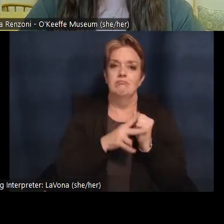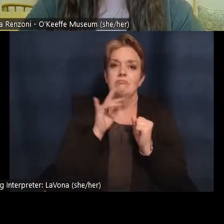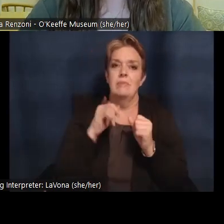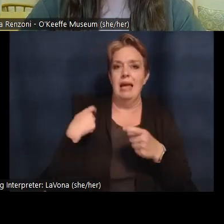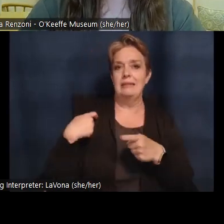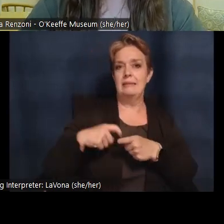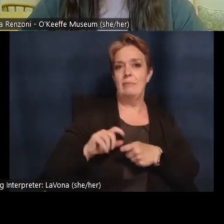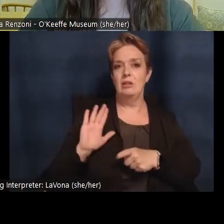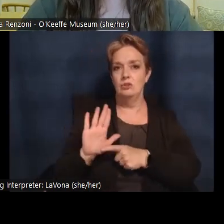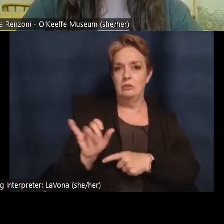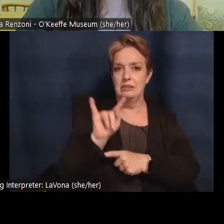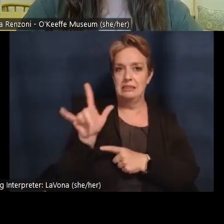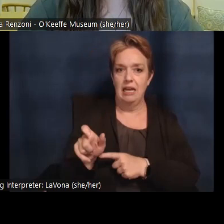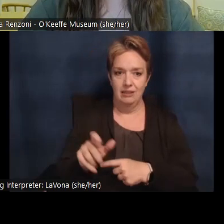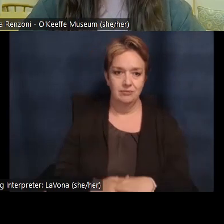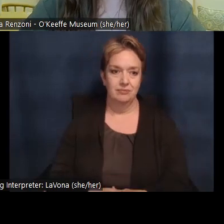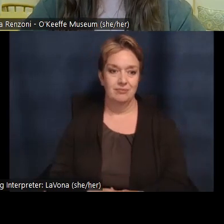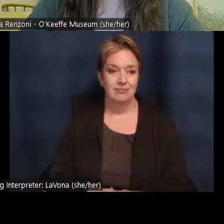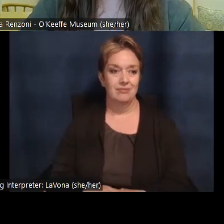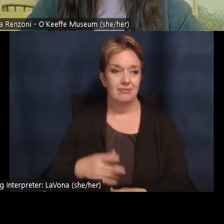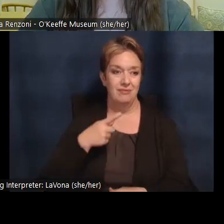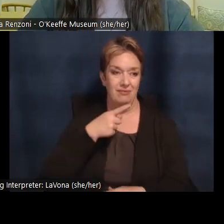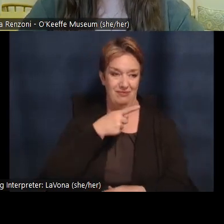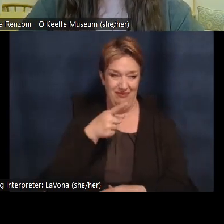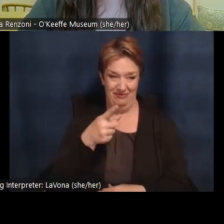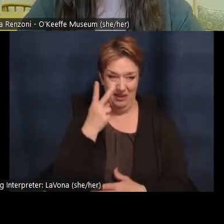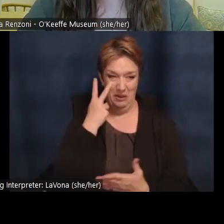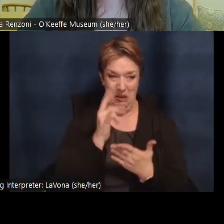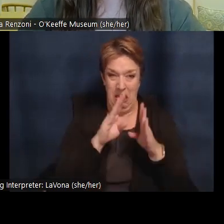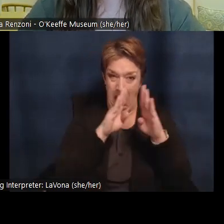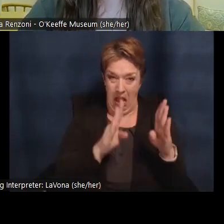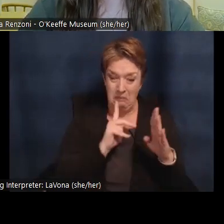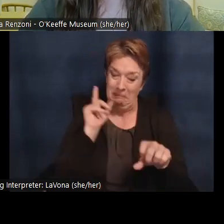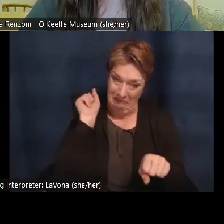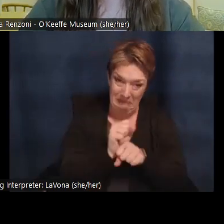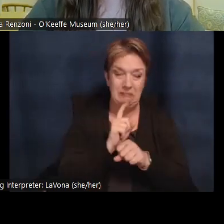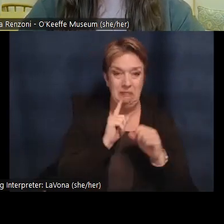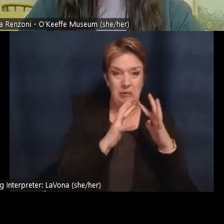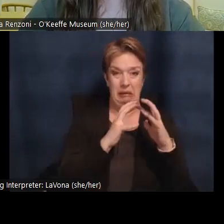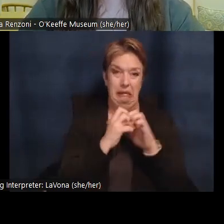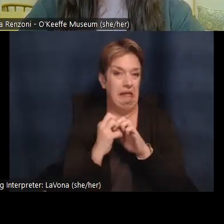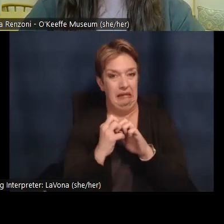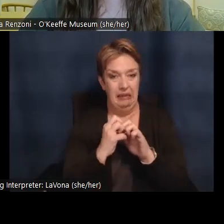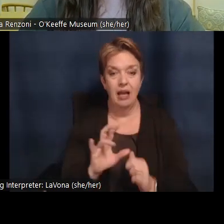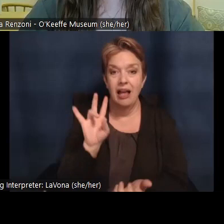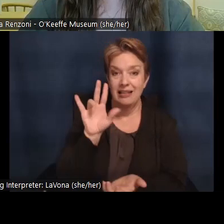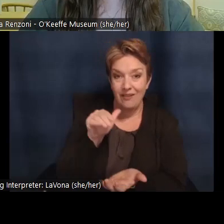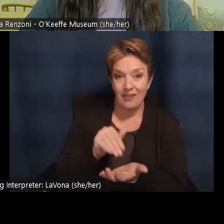However, as you can see in these photos, the house was truly a ruin, a 7,000-square-foot adobe hacienda